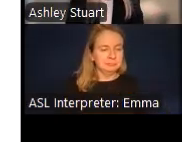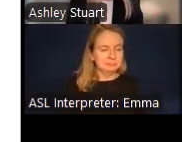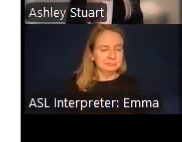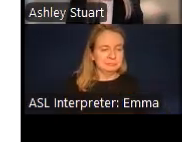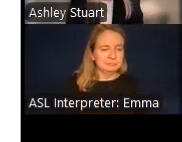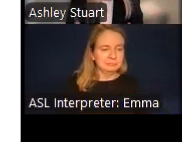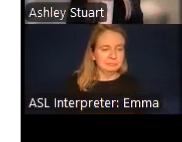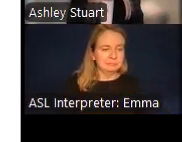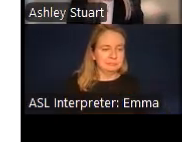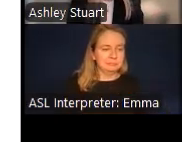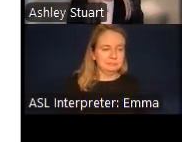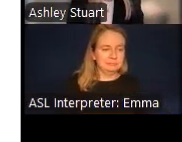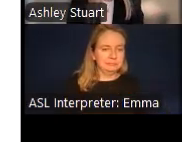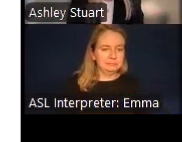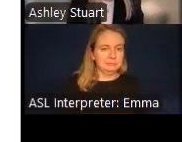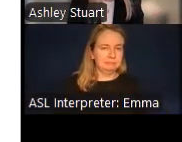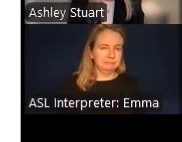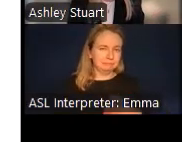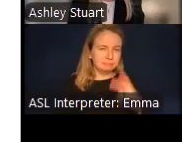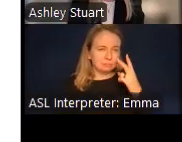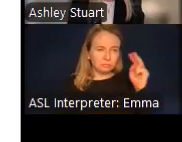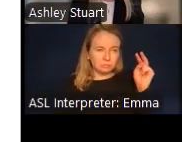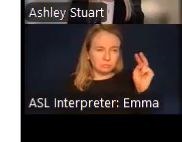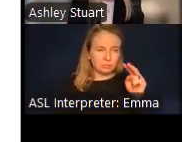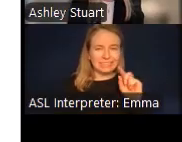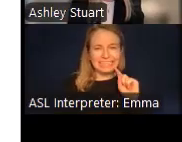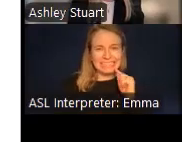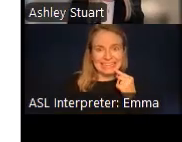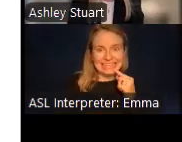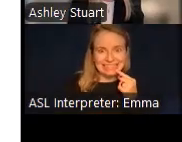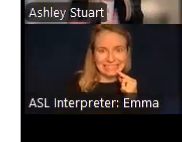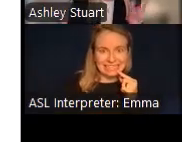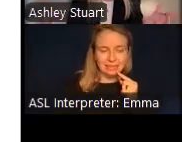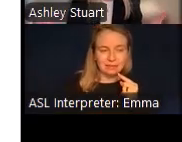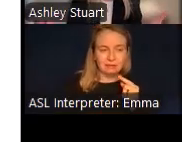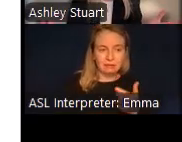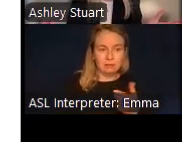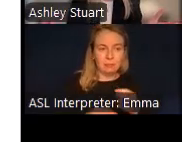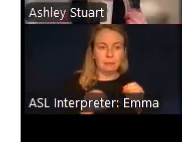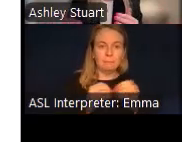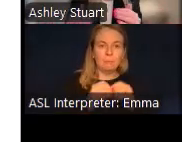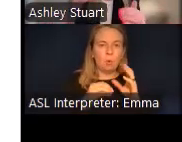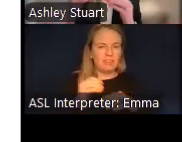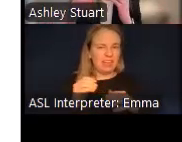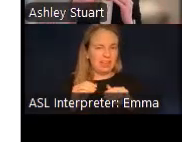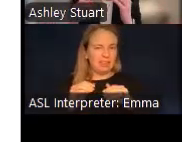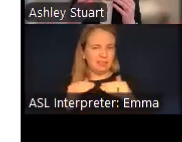We're going to look at the intensity, of course, so we want to see it happen more than their peers do. So using that peer to